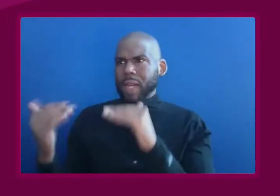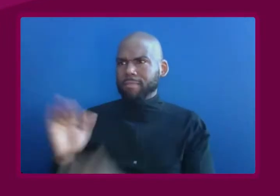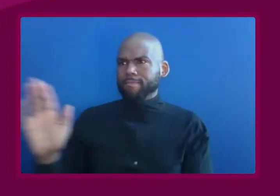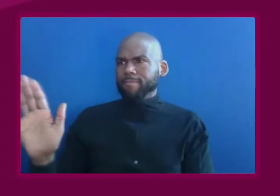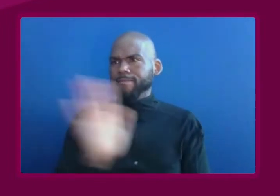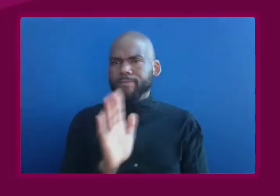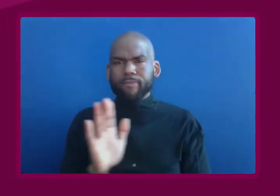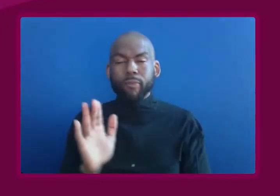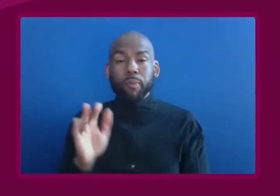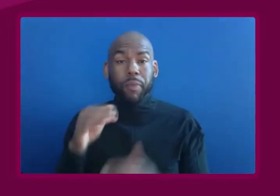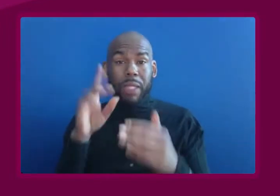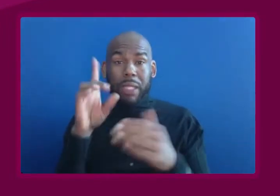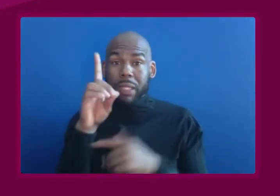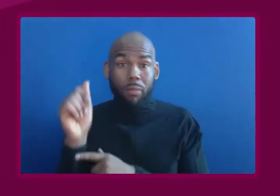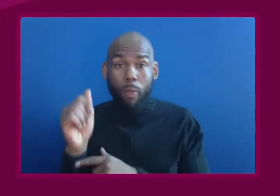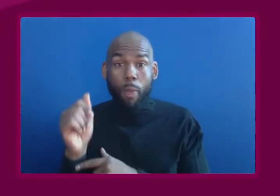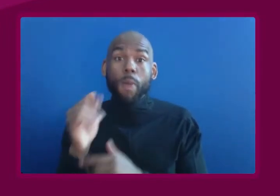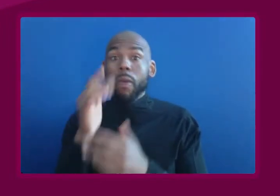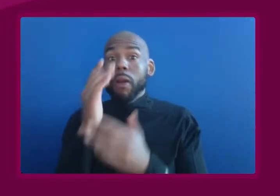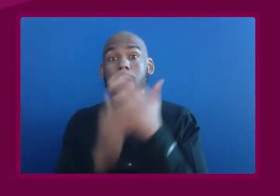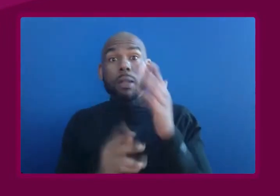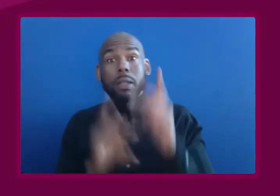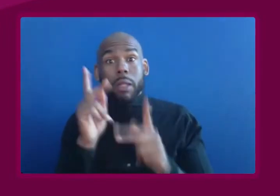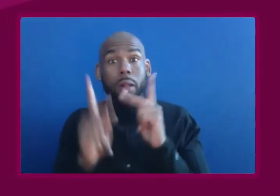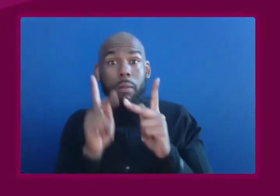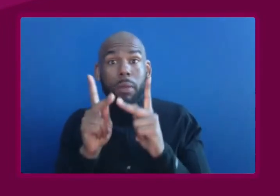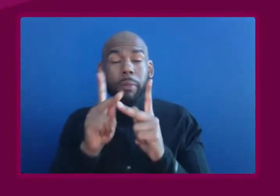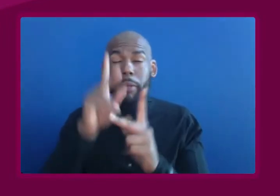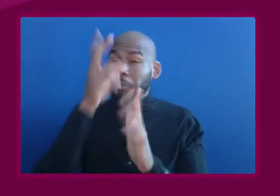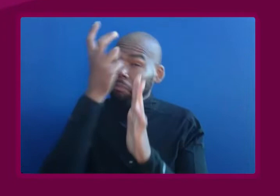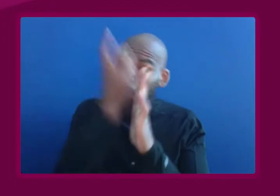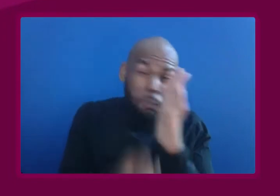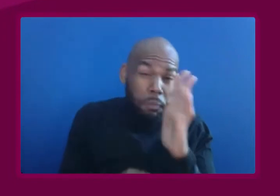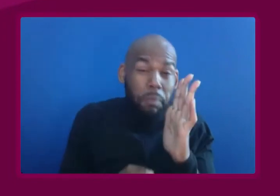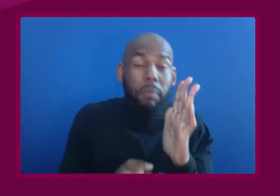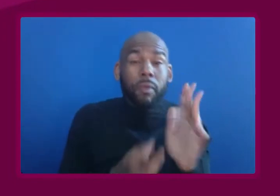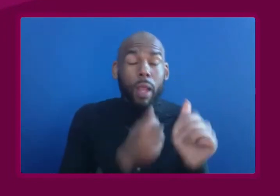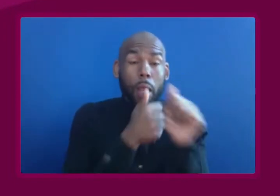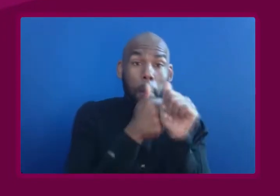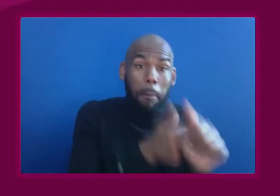So whether it's people who have gotten involved in this space to be compliant and then realize